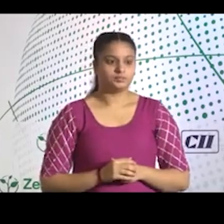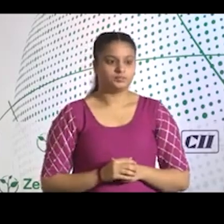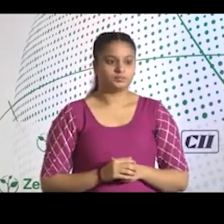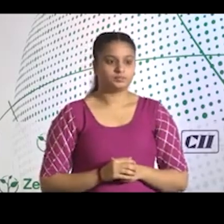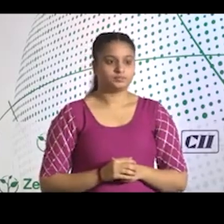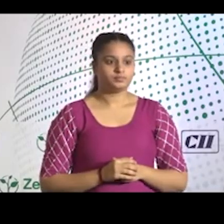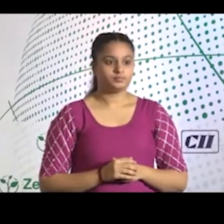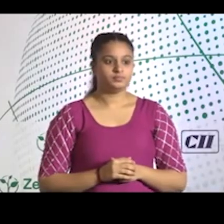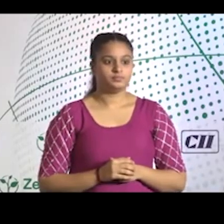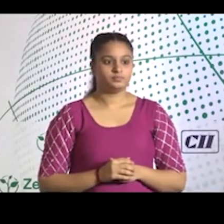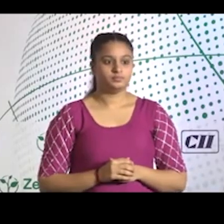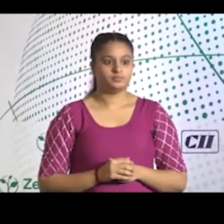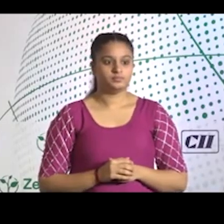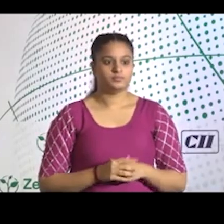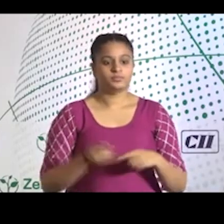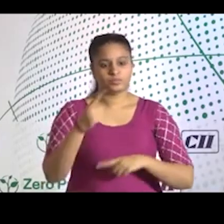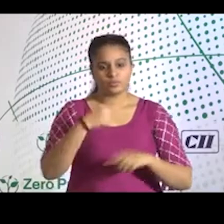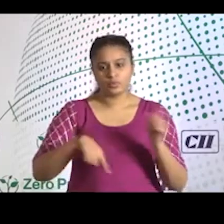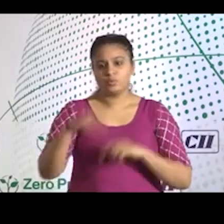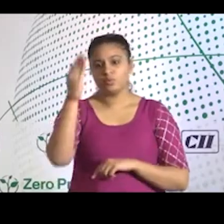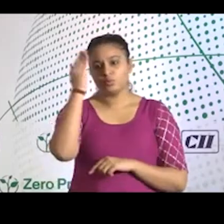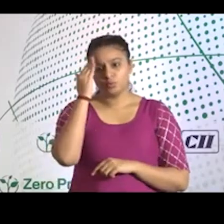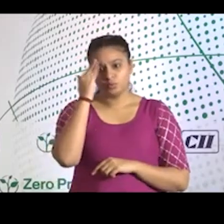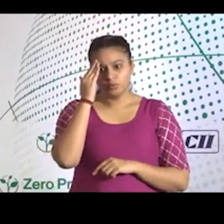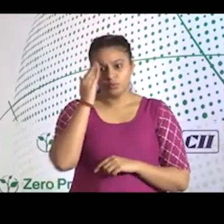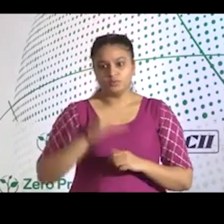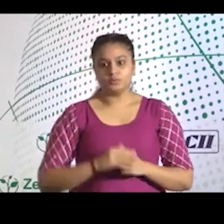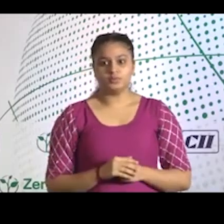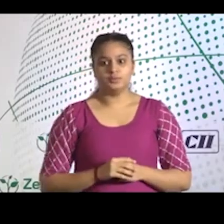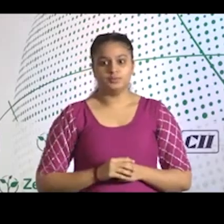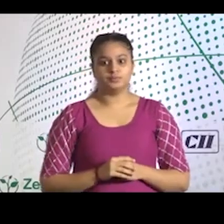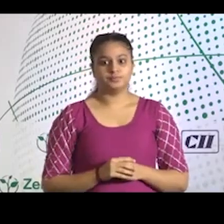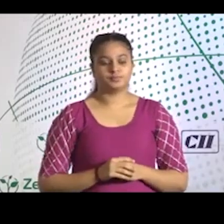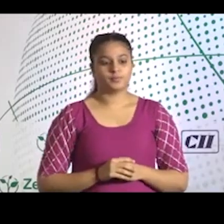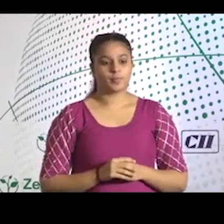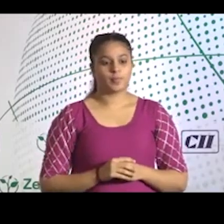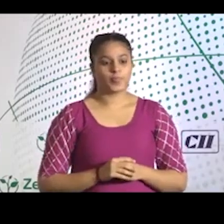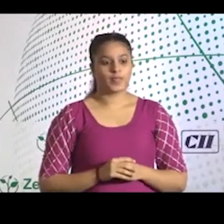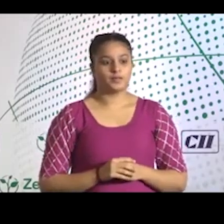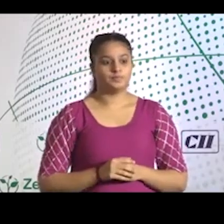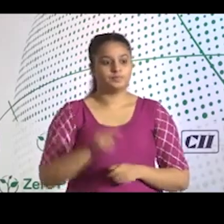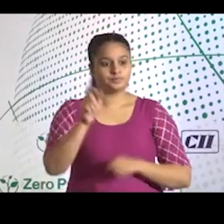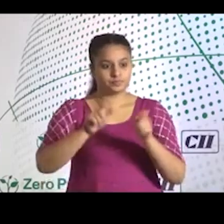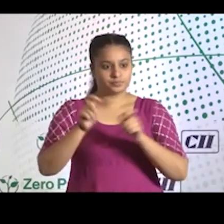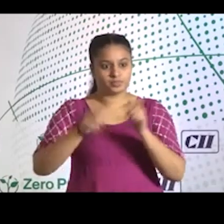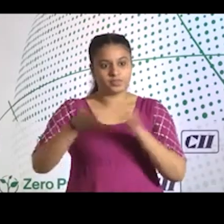We also know that a lot of these DVDs are not appropriate